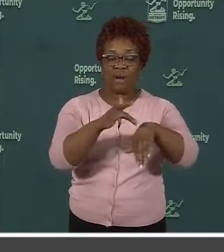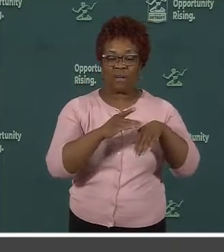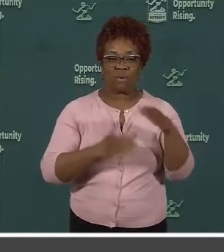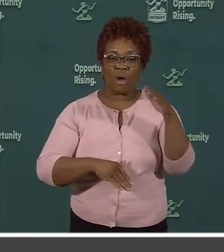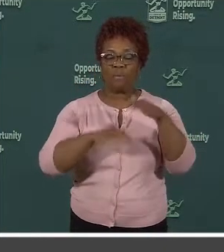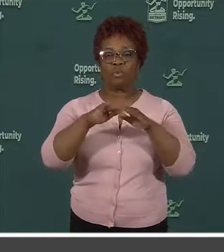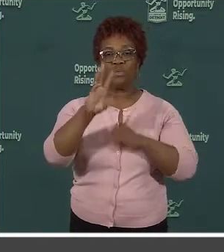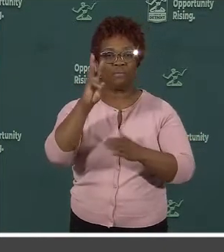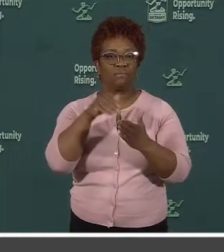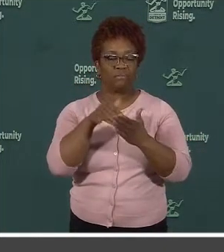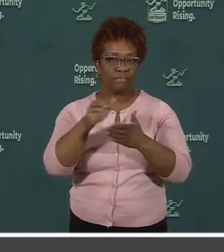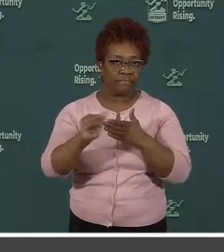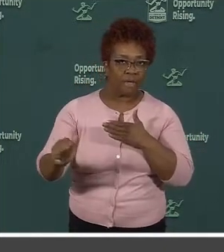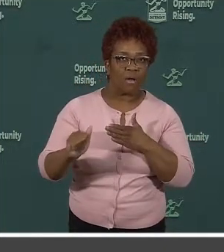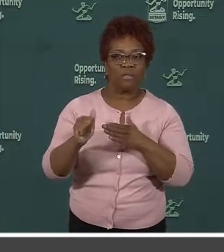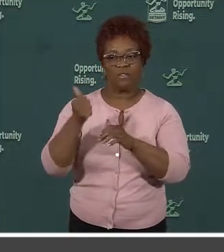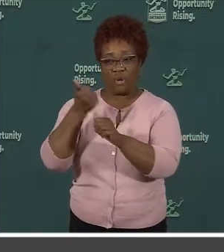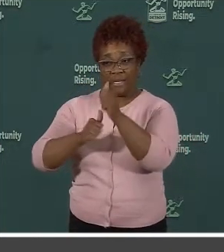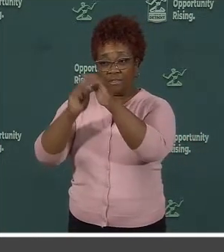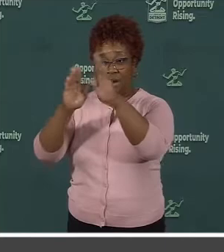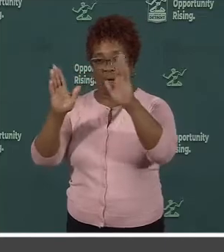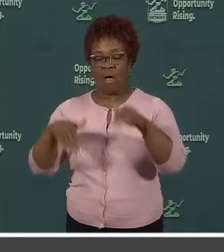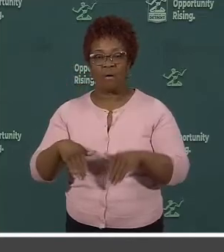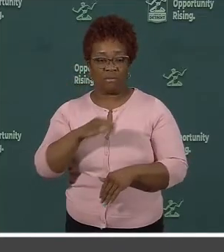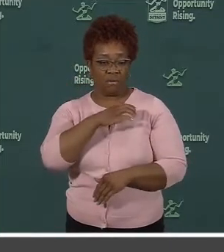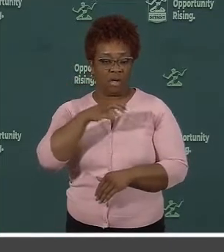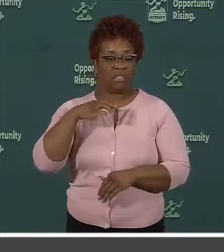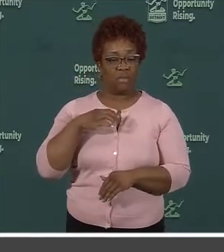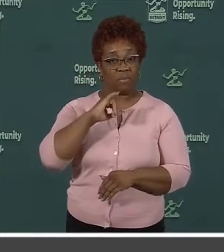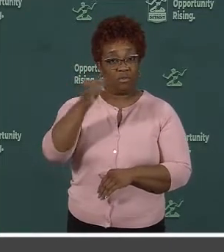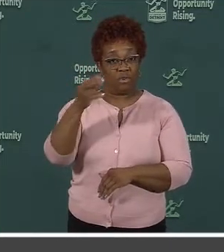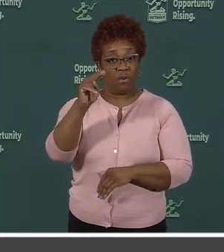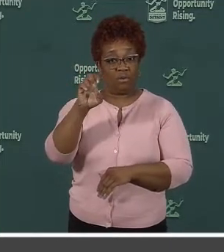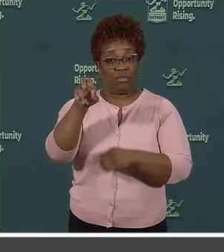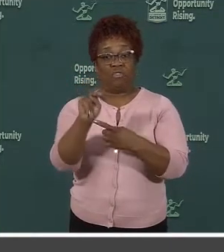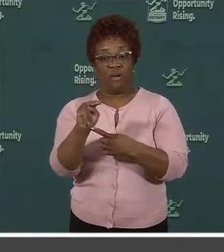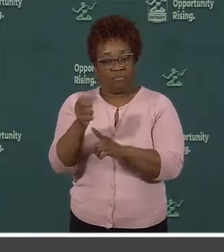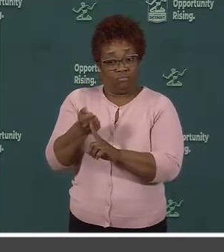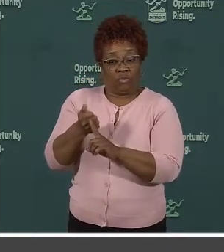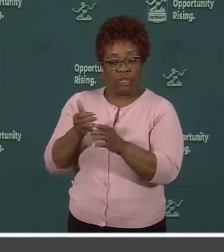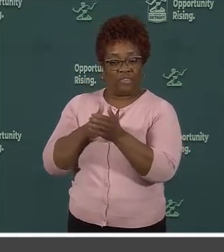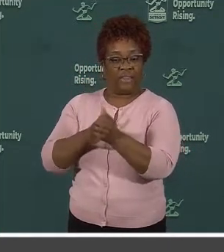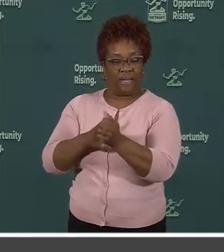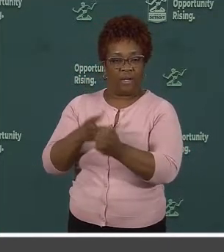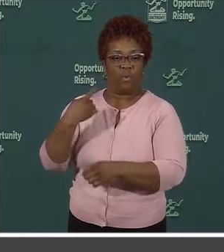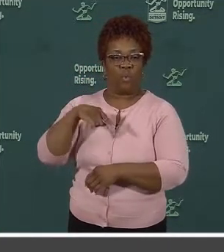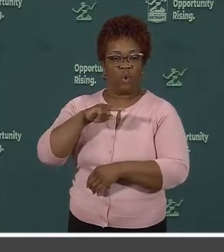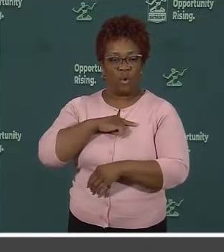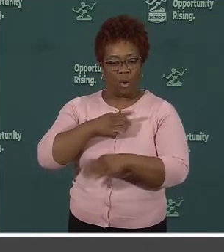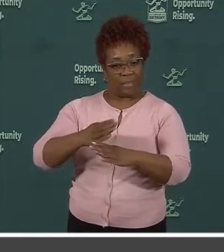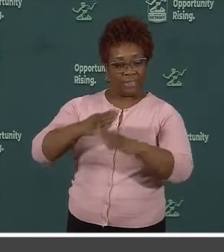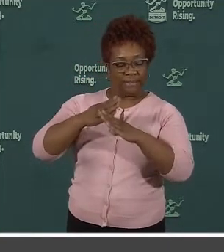JOHNSON HAS TAKEN A LEAD ON BUT WE ARE GOING TO SECURE THE BASEMENTS TO PROTECT THEM FROM BEING BACKED UP BY THESE ARE